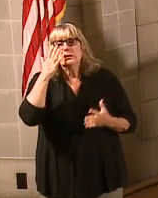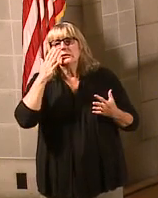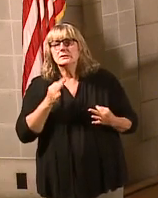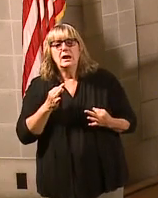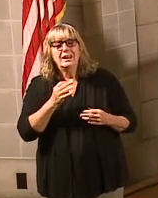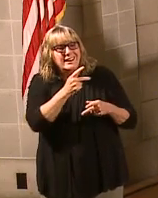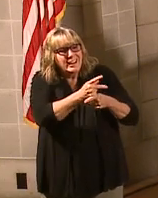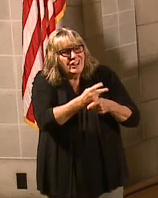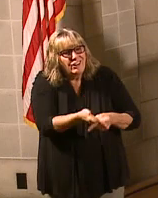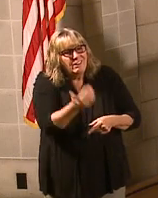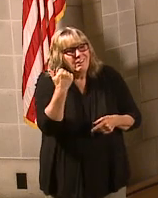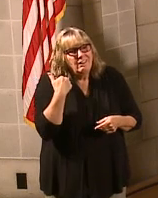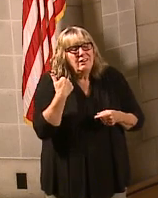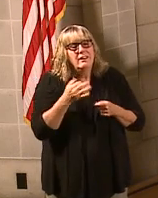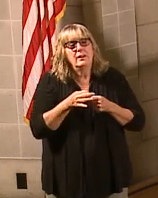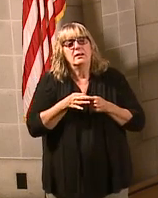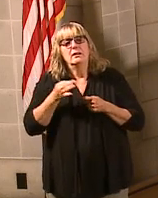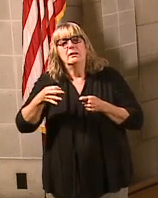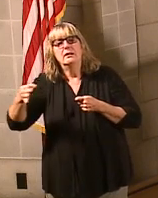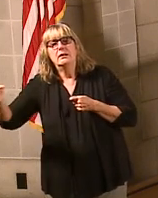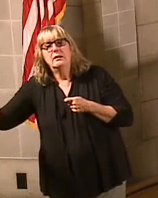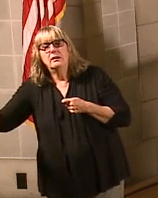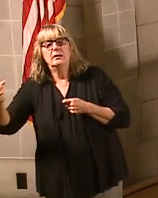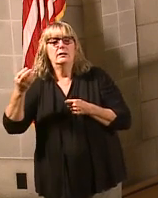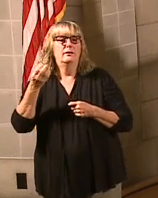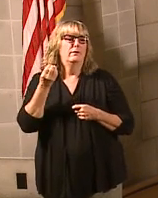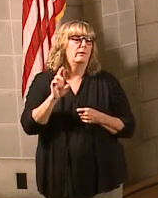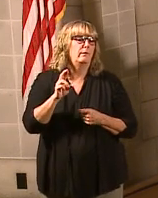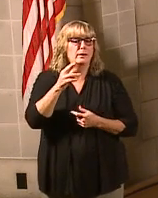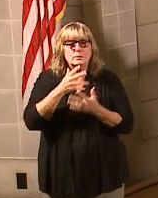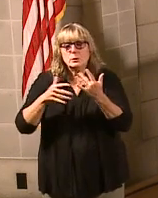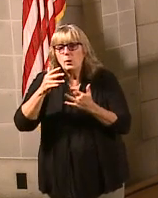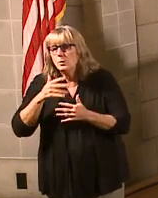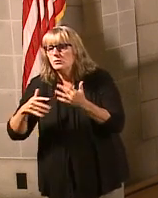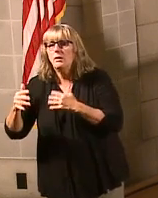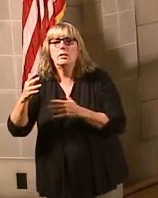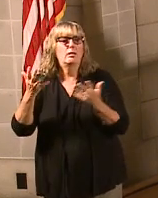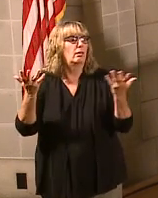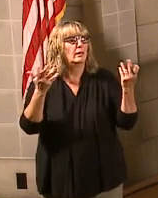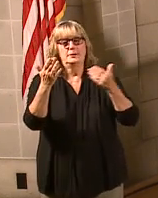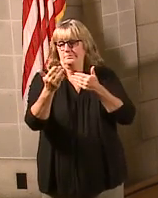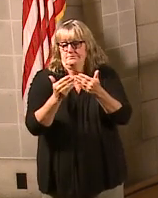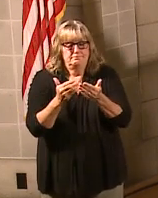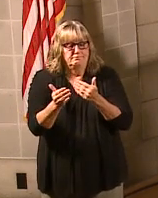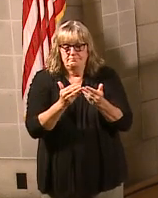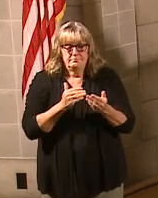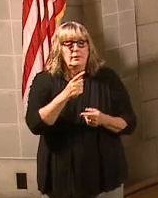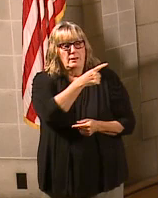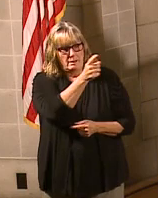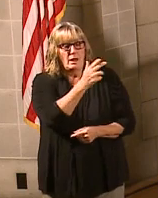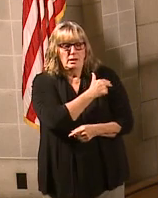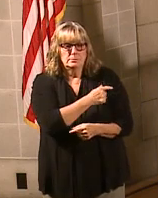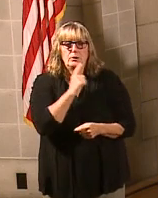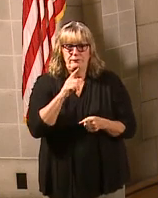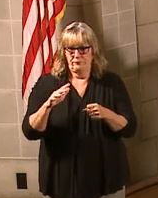OUR SURGE LAST FALL. THIS MAY BE DUE TO FOLKS DELAYING THEIR CARE OVER THE